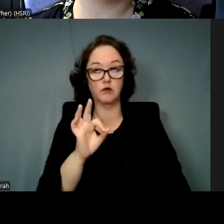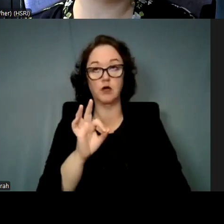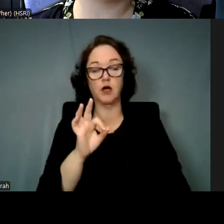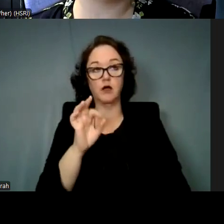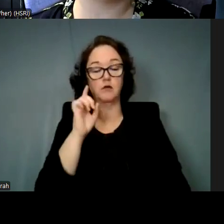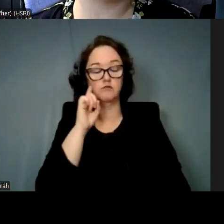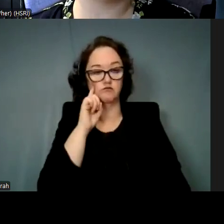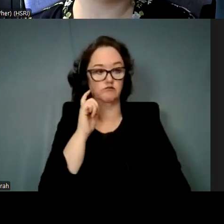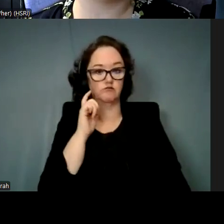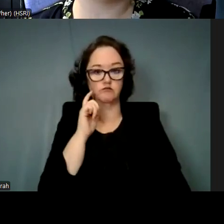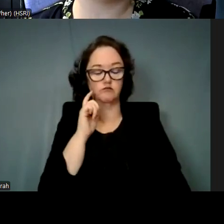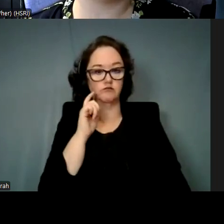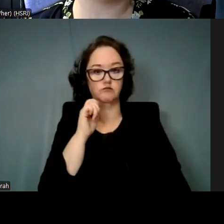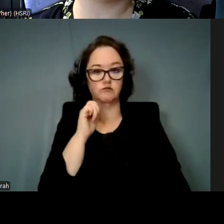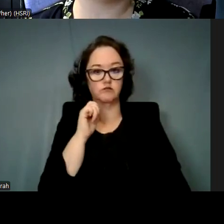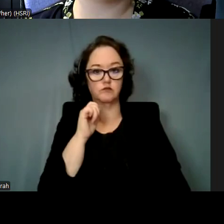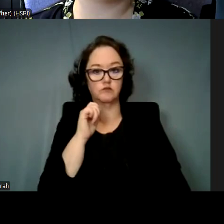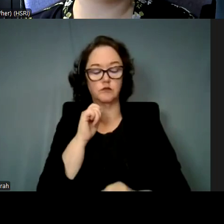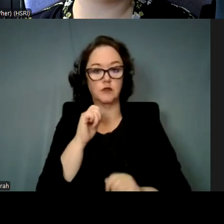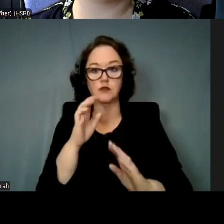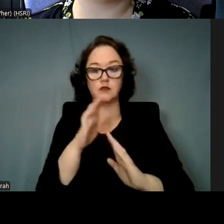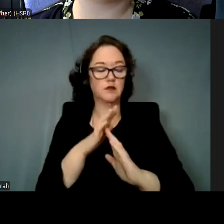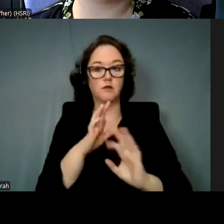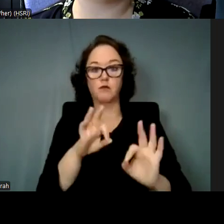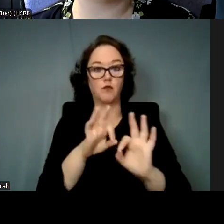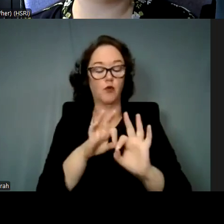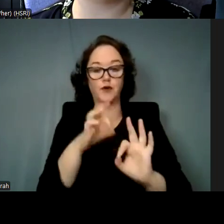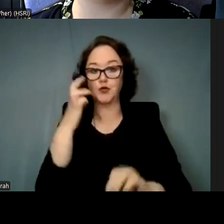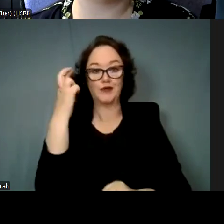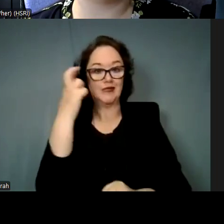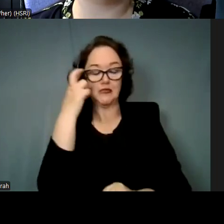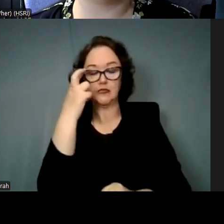not the most important, reason I decided to try community living.